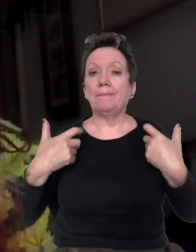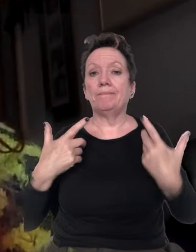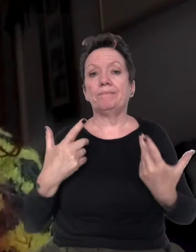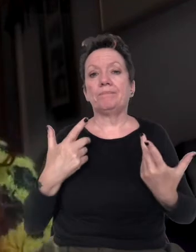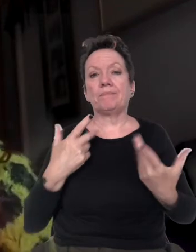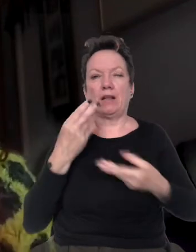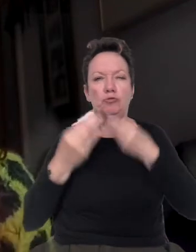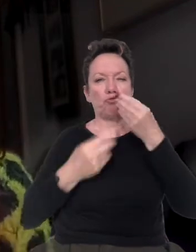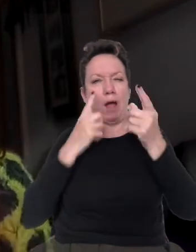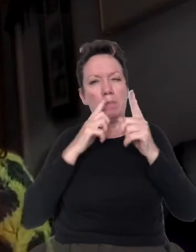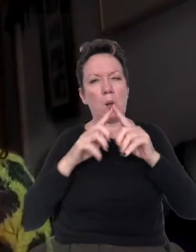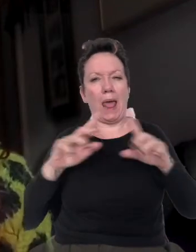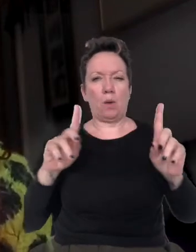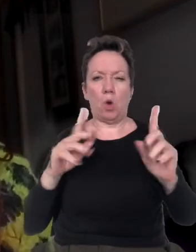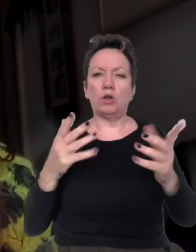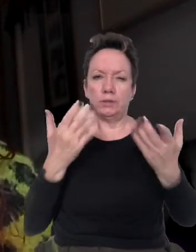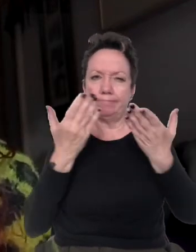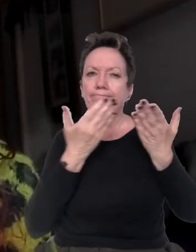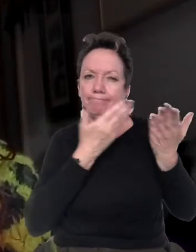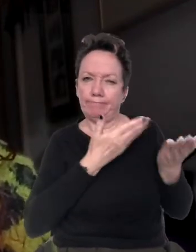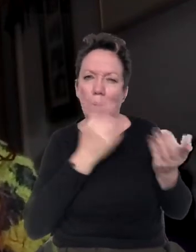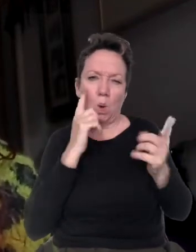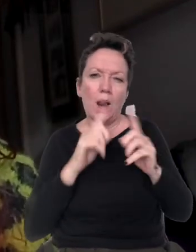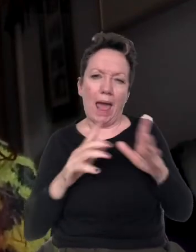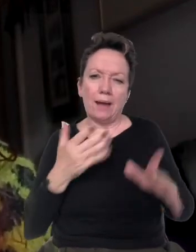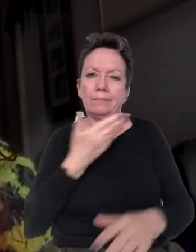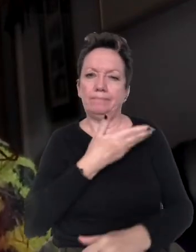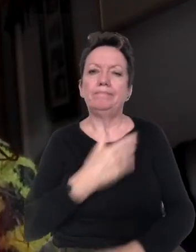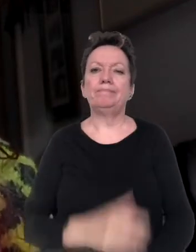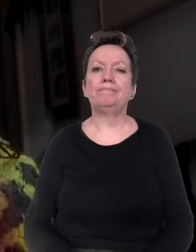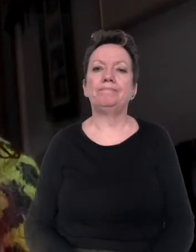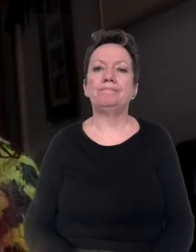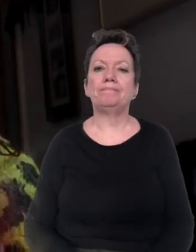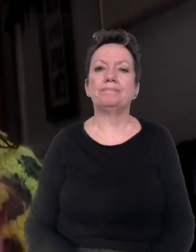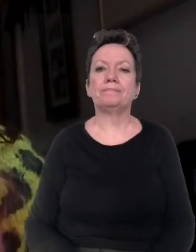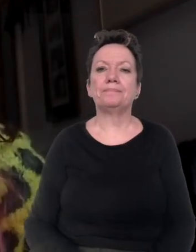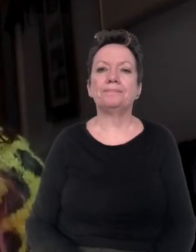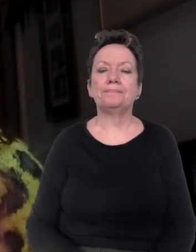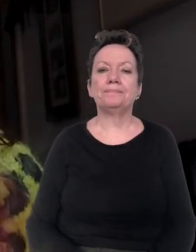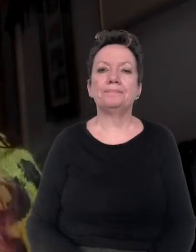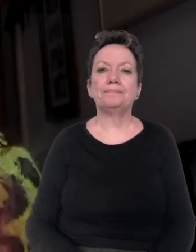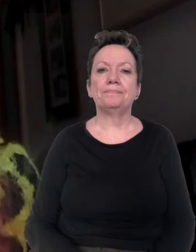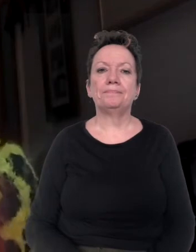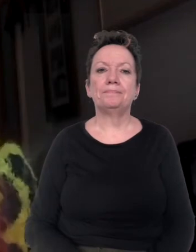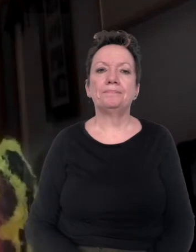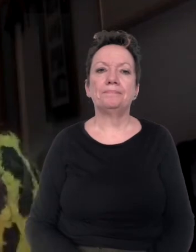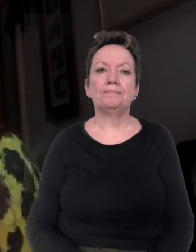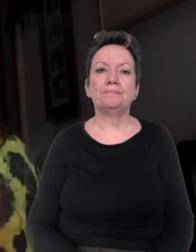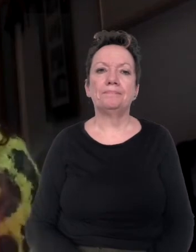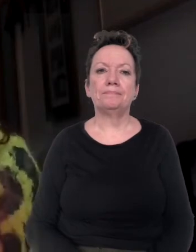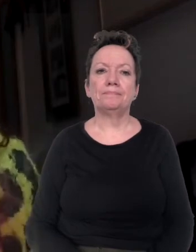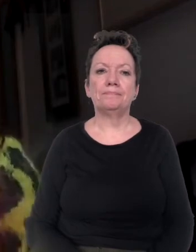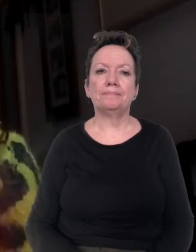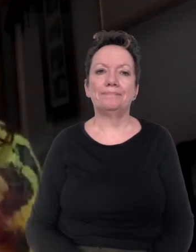woman with red curly hair. Currently wearing glasses, a lip ring, and a lack of print jumper.